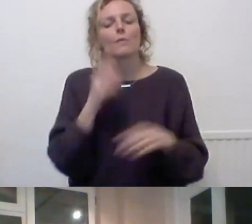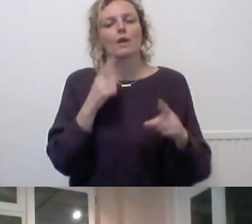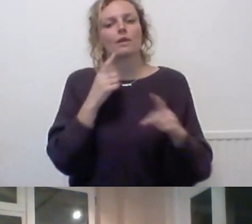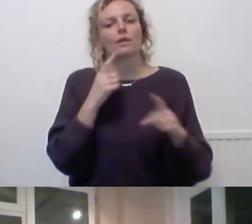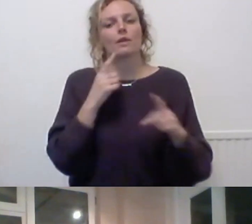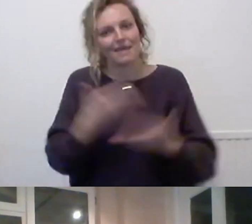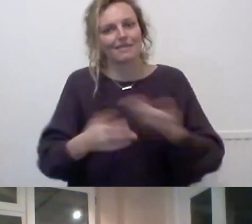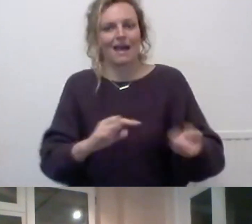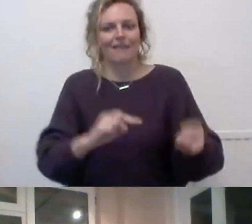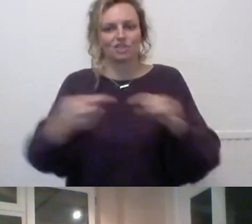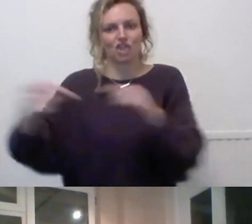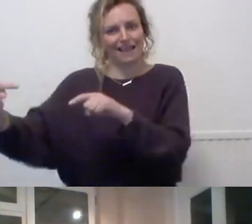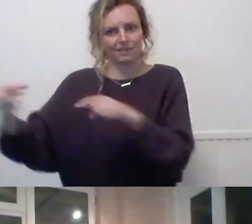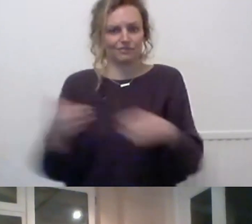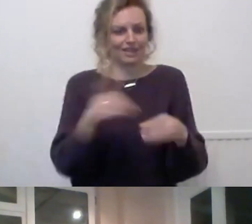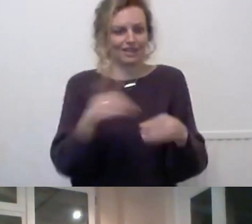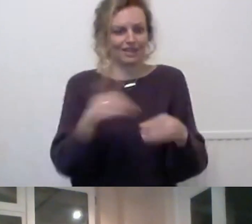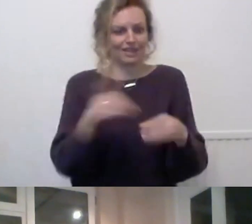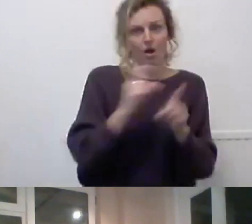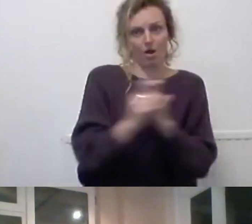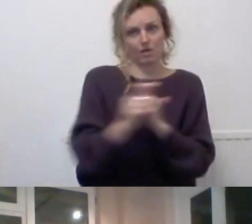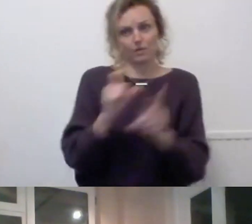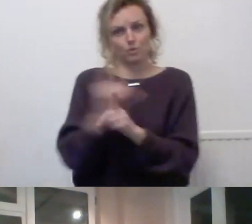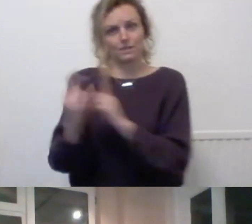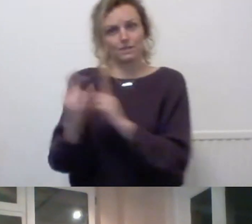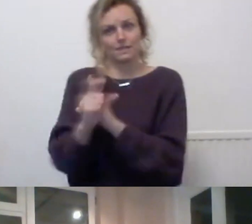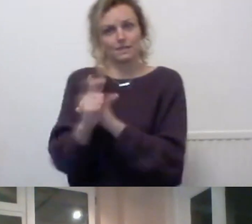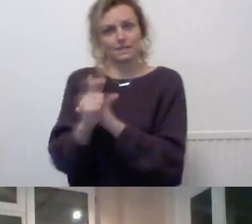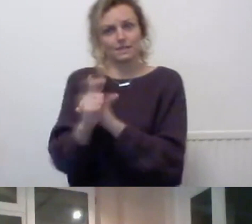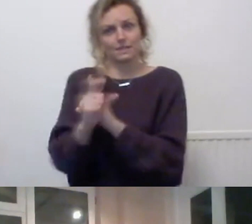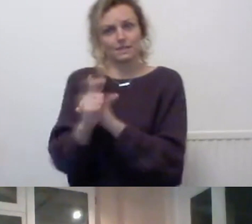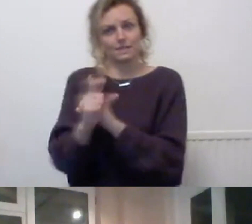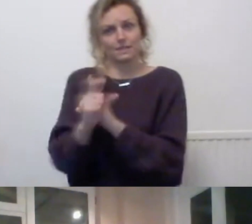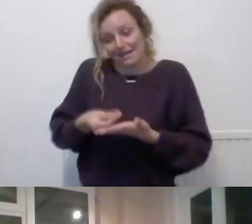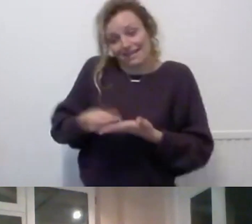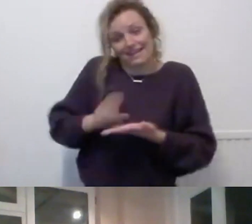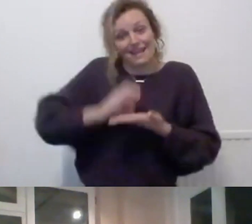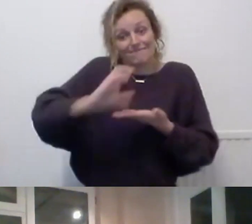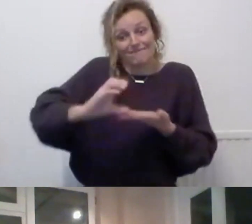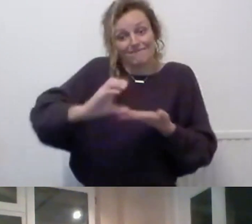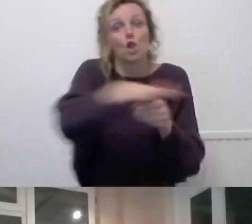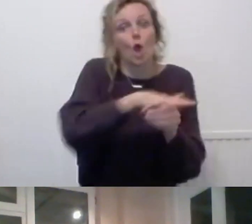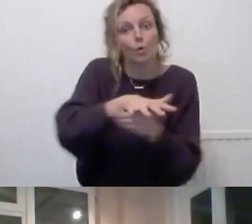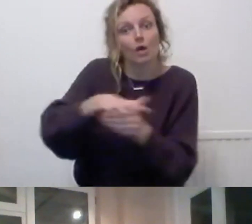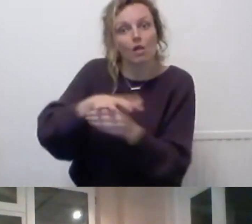local resources, which I'm sure Dr. Joe we can share with any information going out to